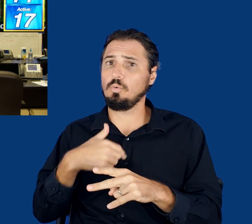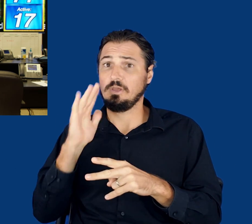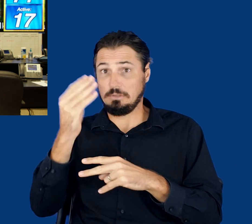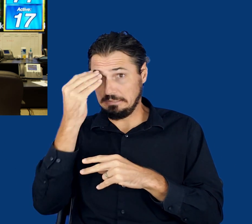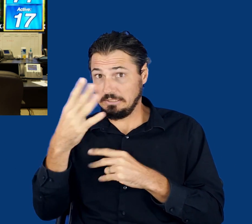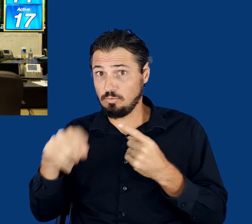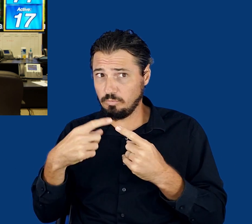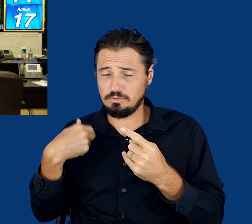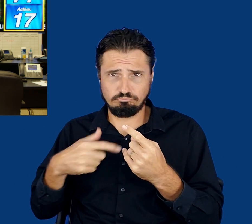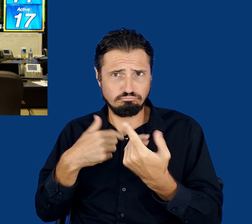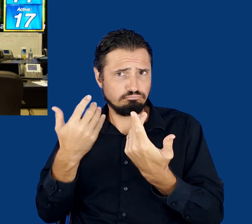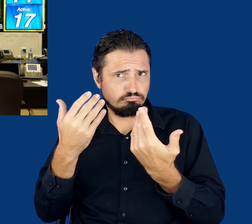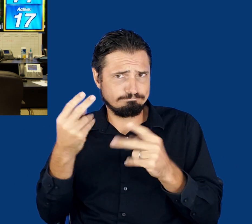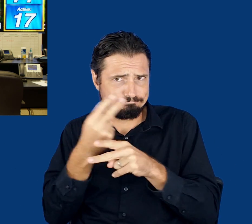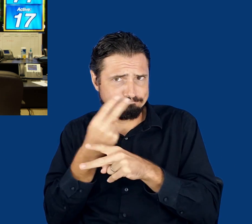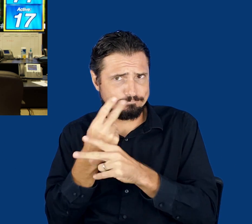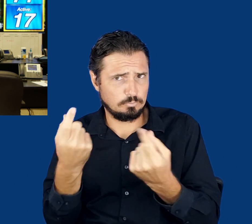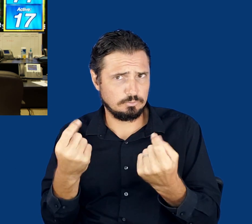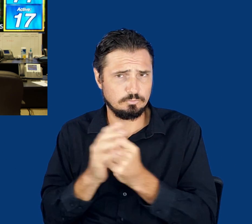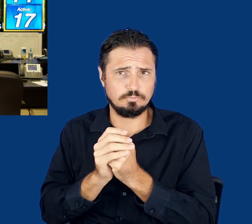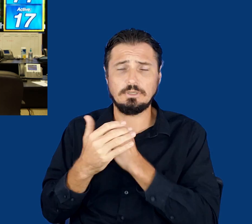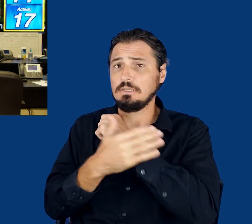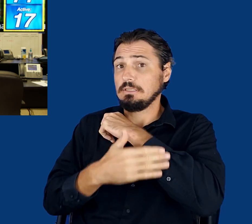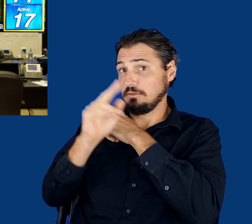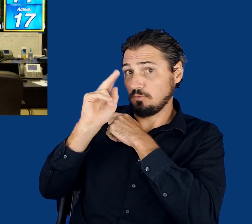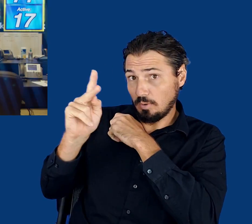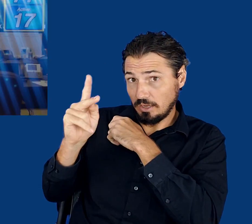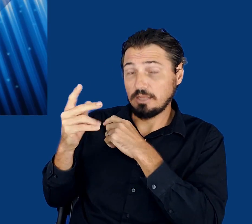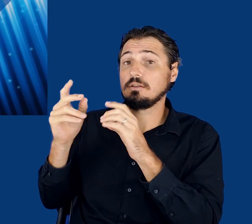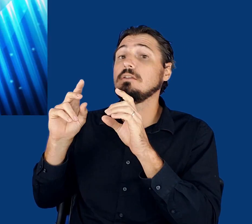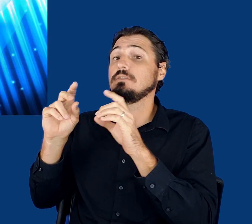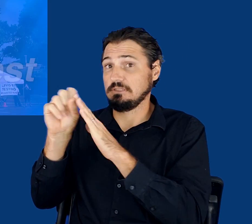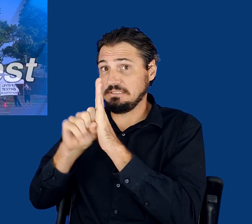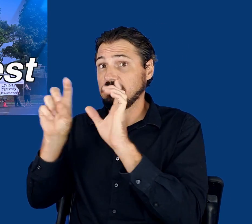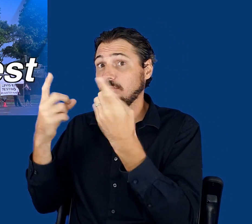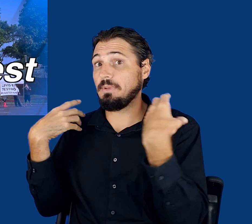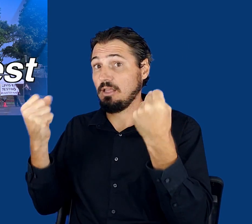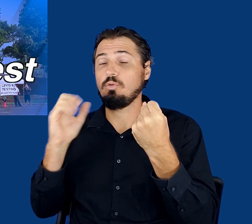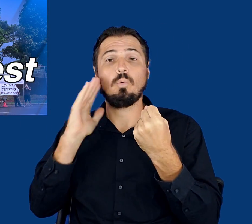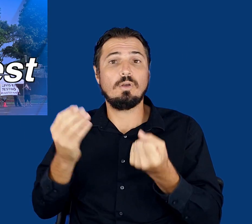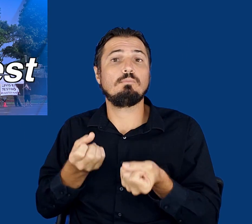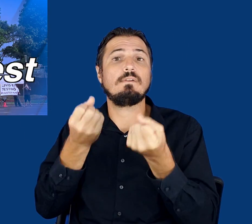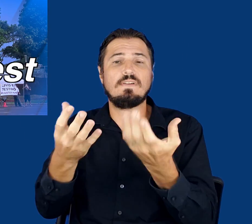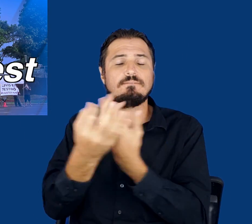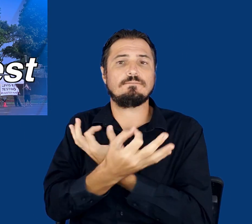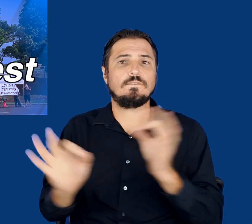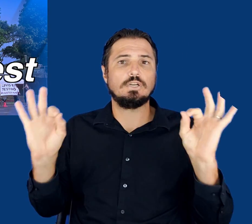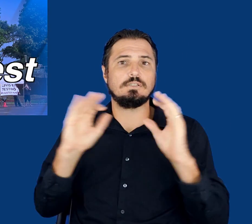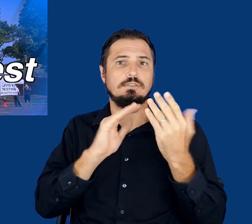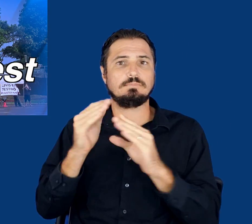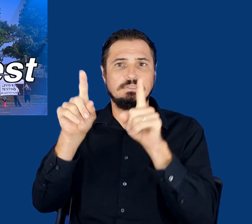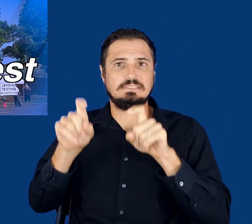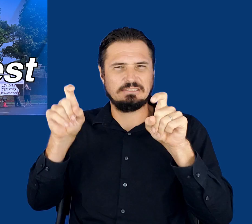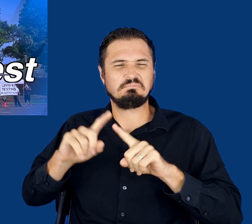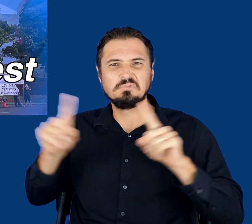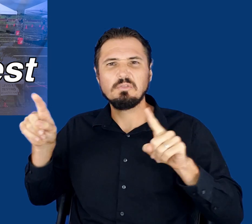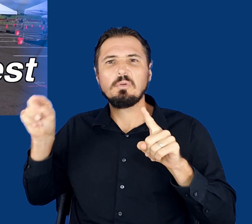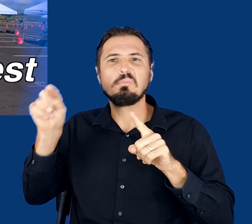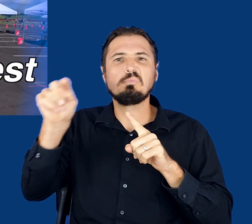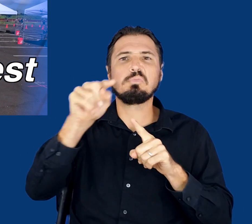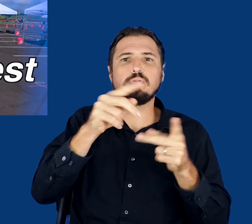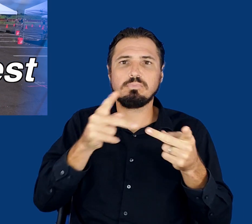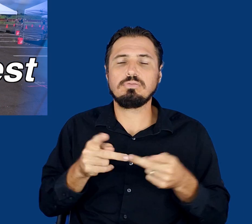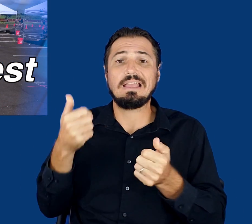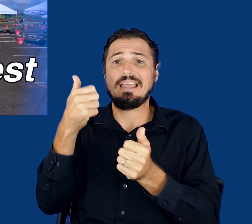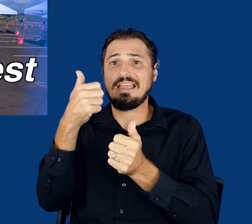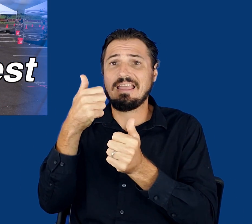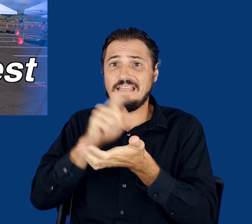The County of Kauai, in partnership with the Hawaii State Department of Health, will provide free COVID-19 community testing at rotating sites every Sunday through the end of the year. These tests are targeted for those who work closely with visitors, but tests are available to all residents, including those who are un-insured.